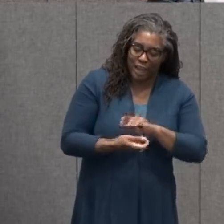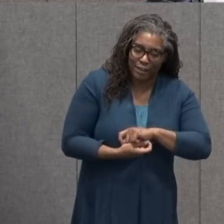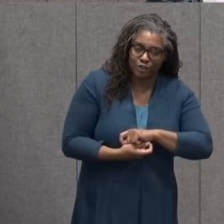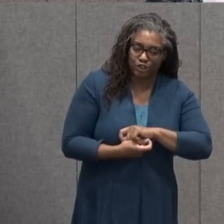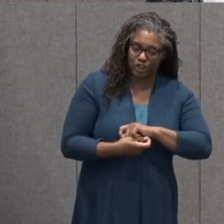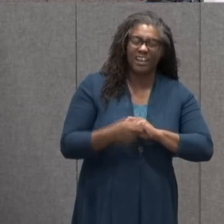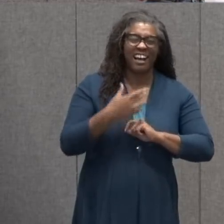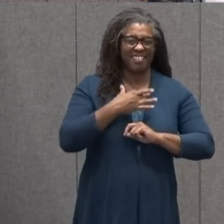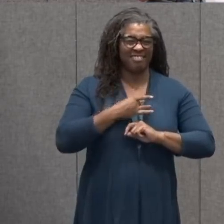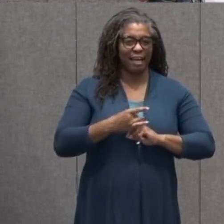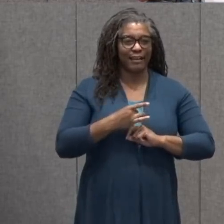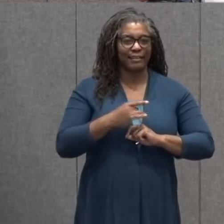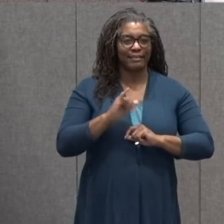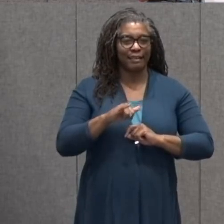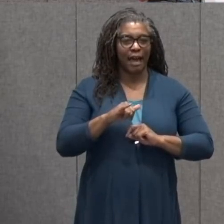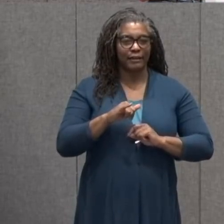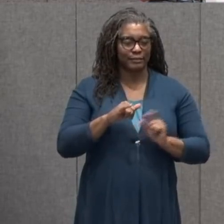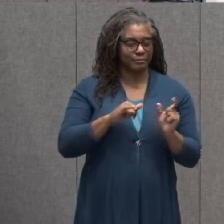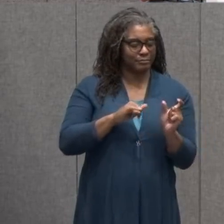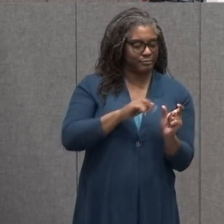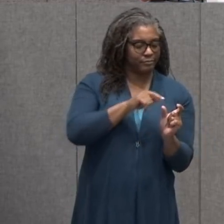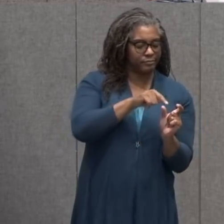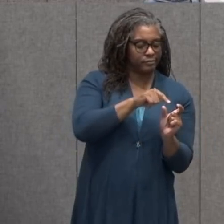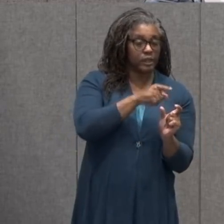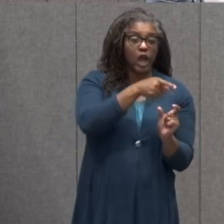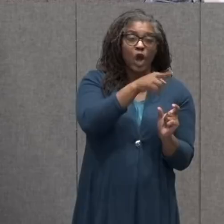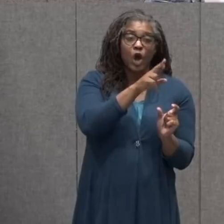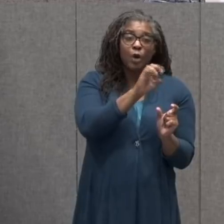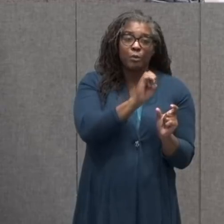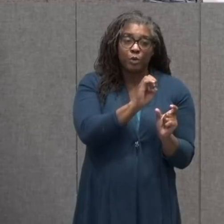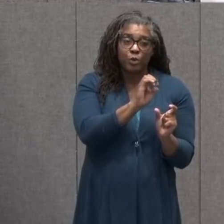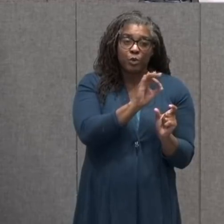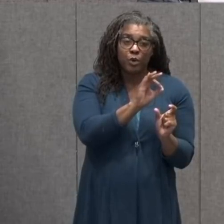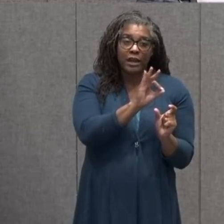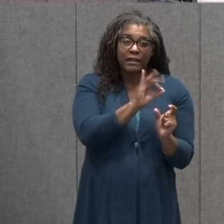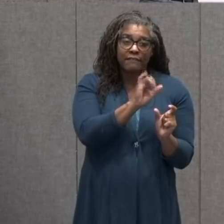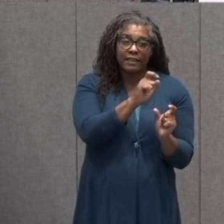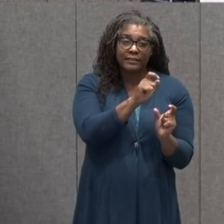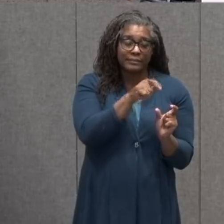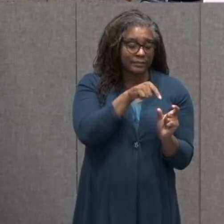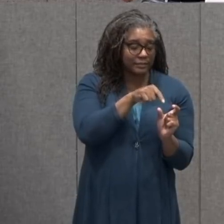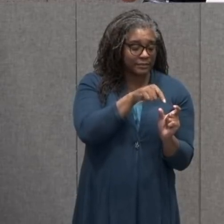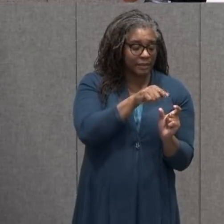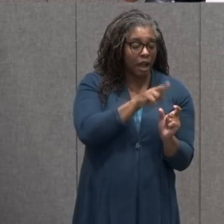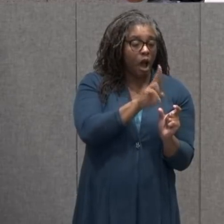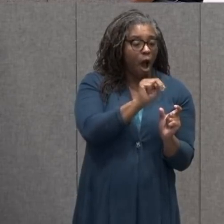So I get two more points, wow, or we. Our team gets two more points. - We get two points. Awesome.